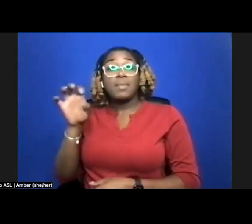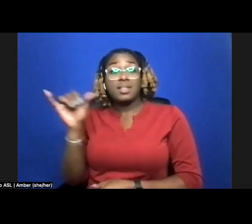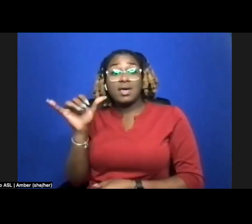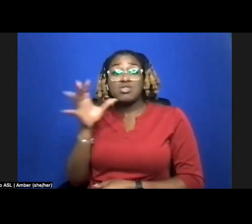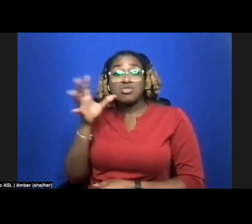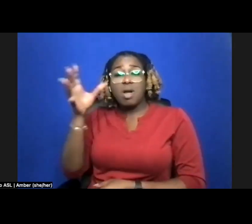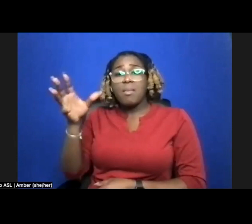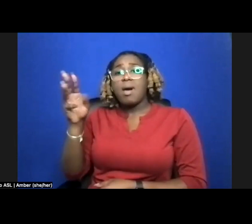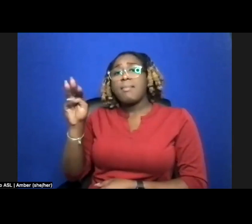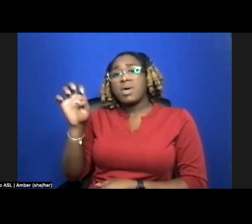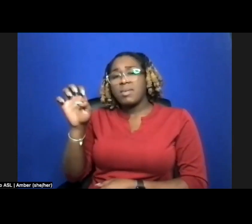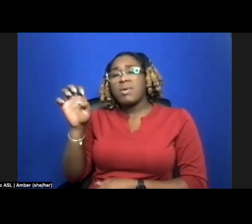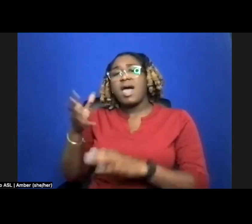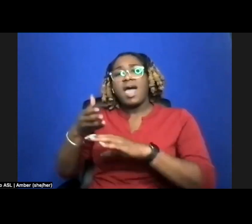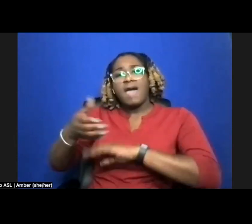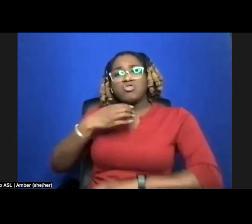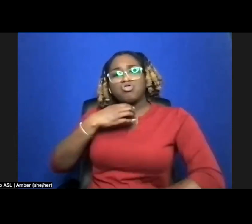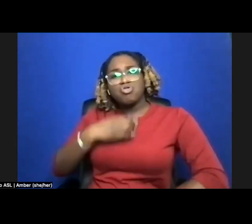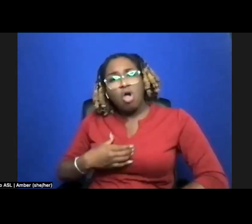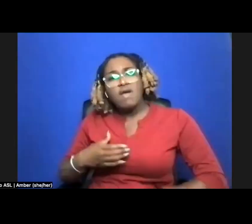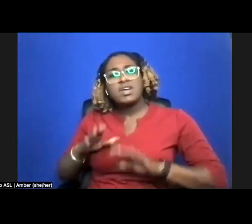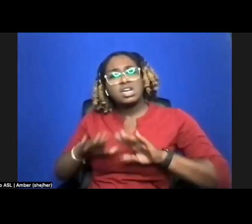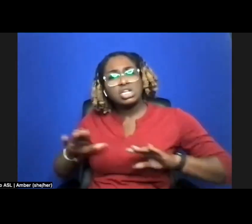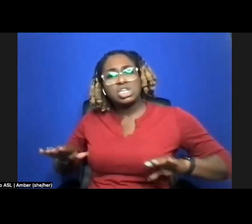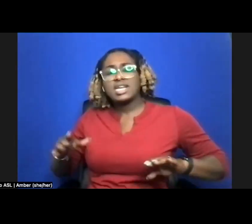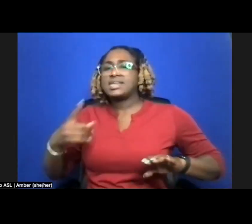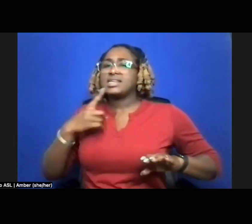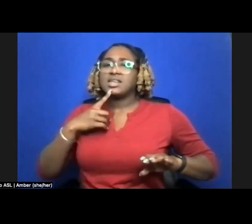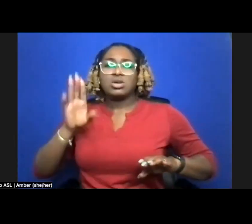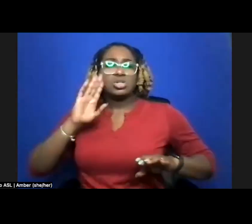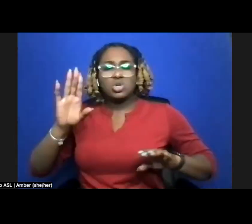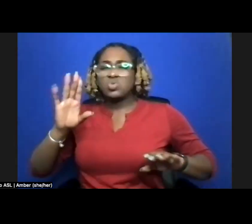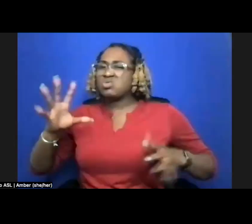after starving as a child declared she’d conjure feasts for every child she did meet.